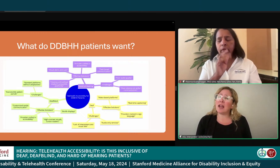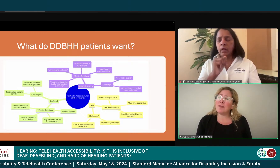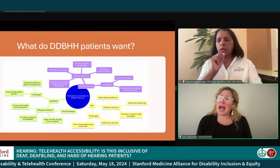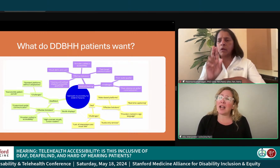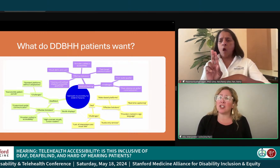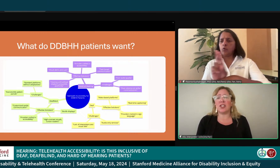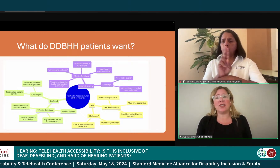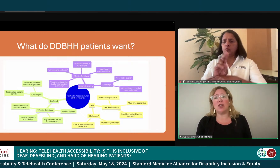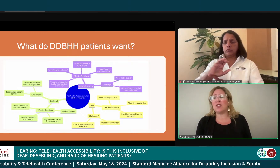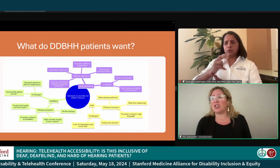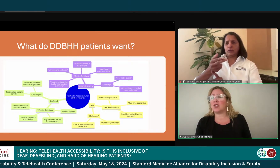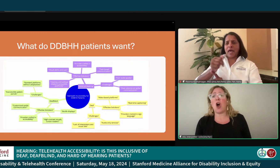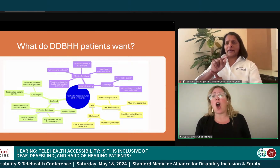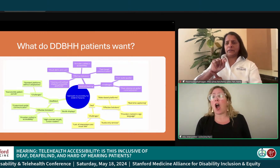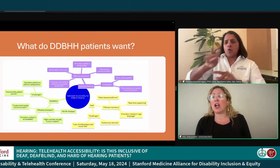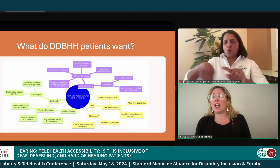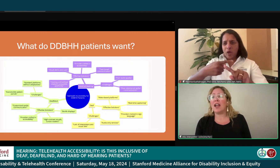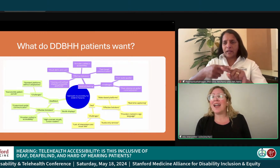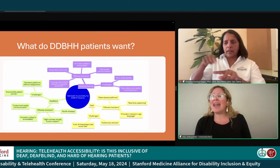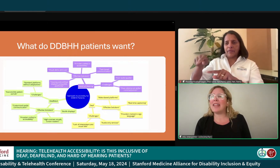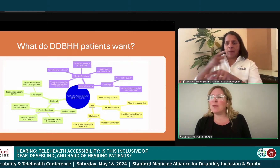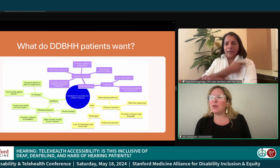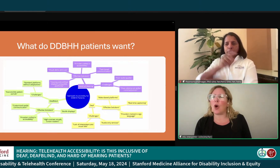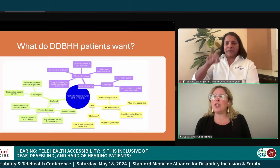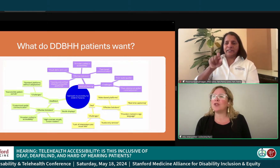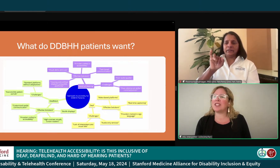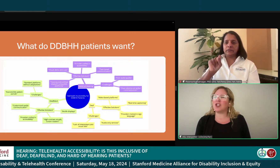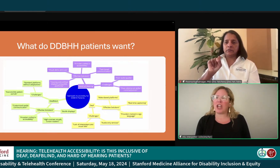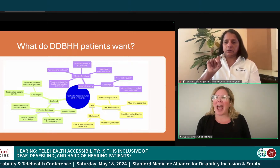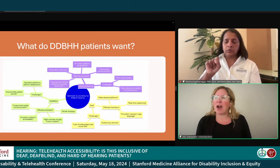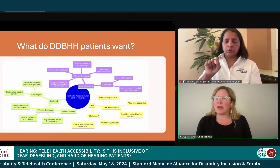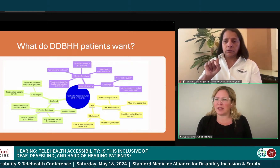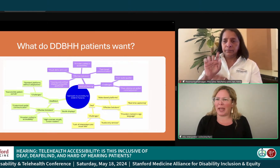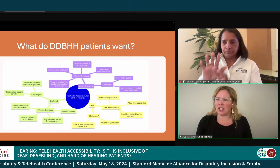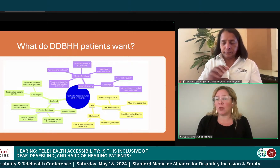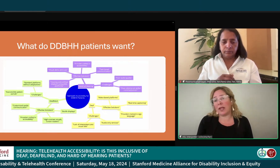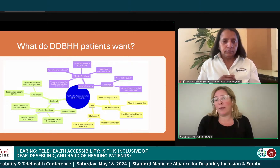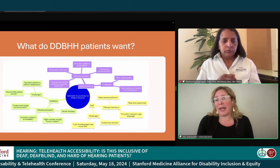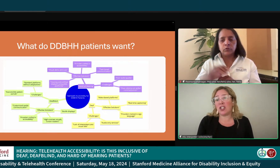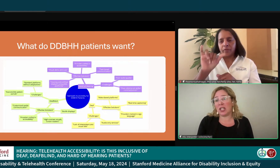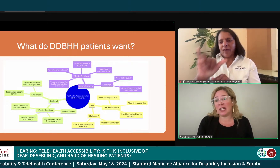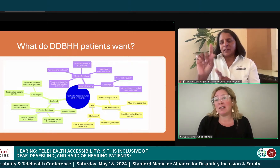Some doctors still just talk. And they don't use the chat with the patient when the patient needs